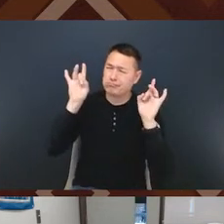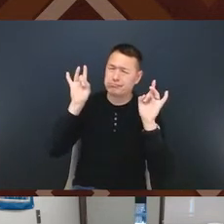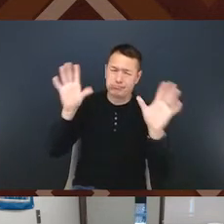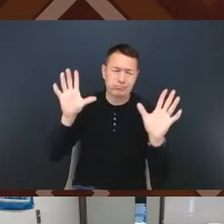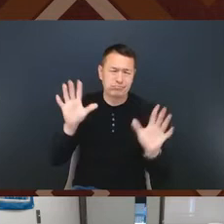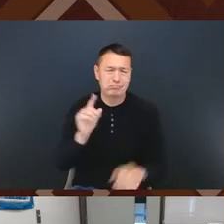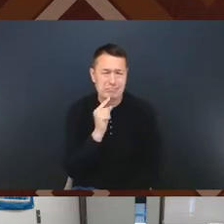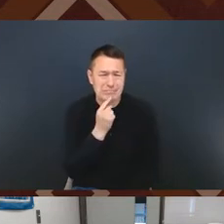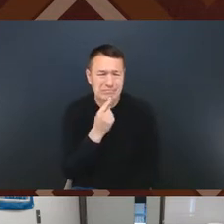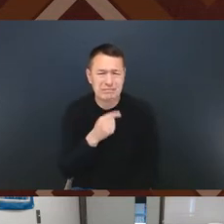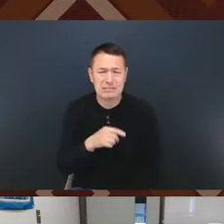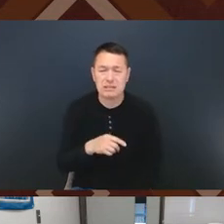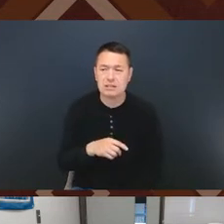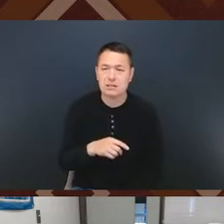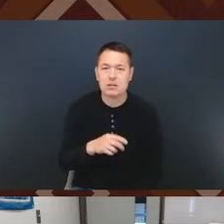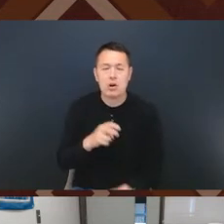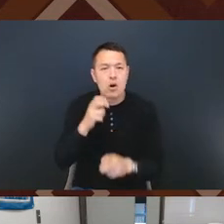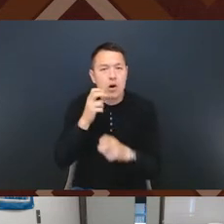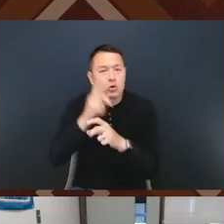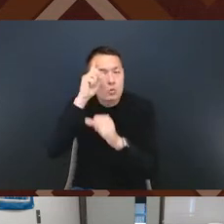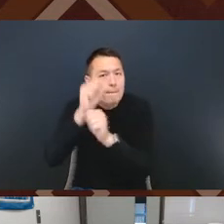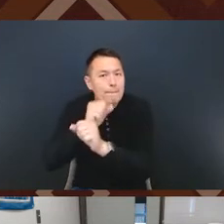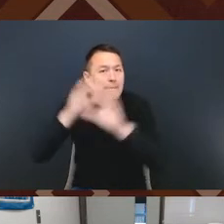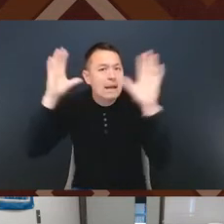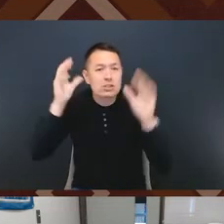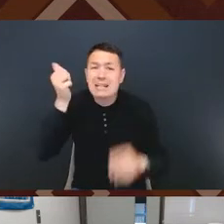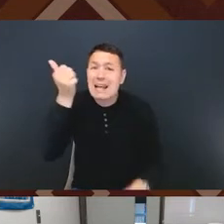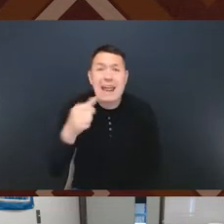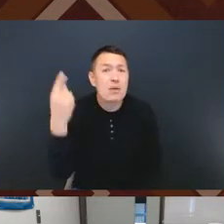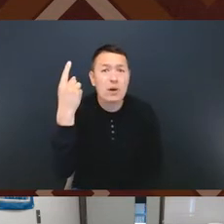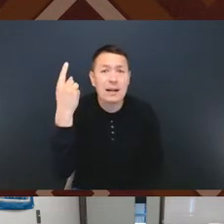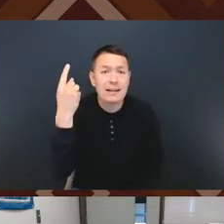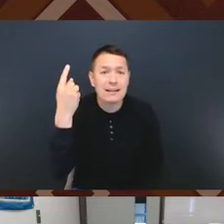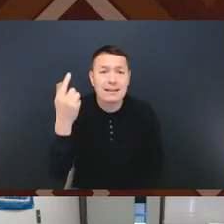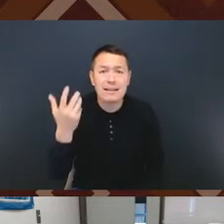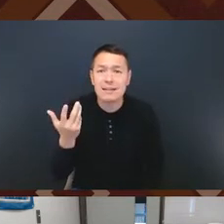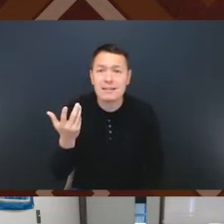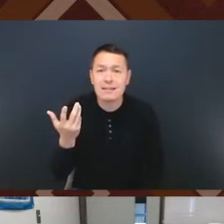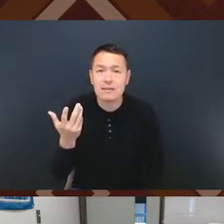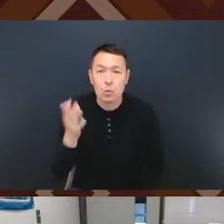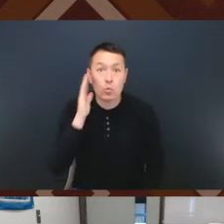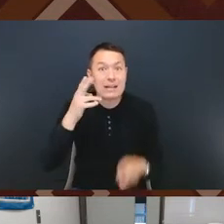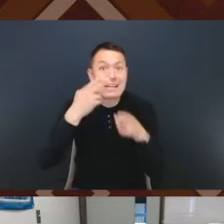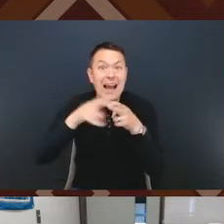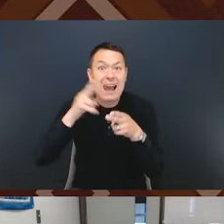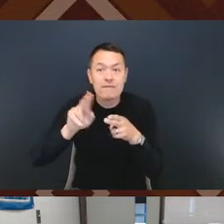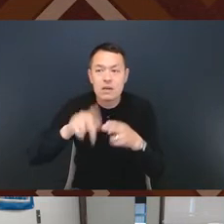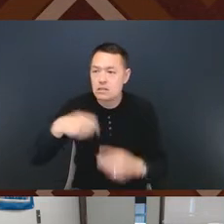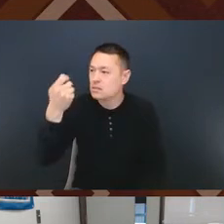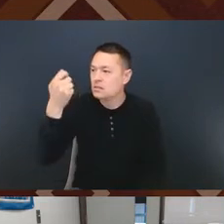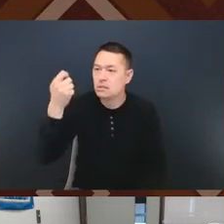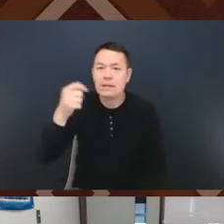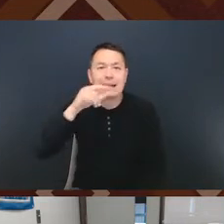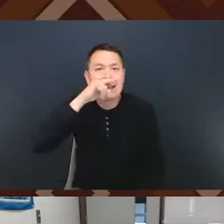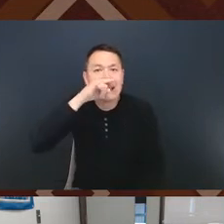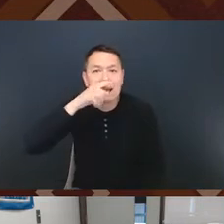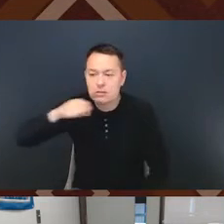it's hard to imagine that anybody would take a knife tool kit